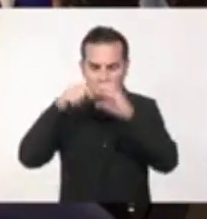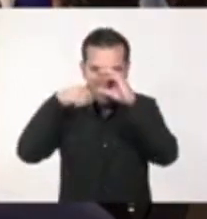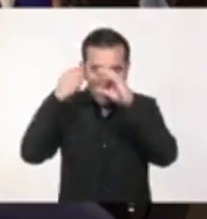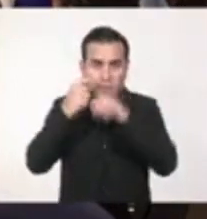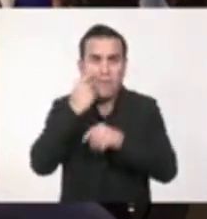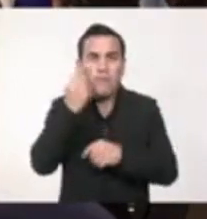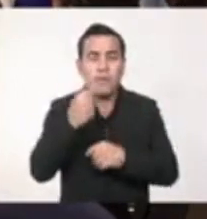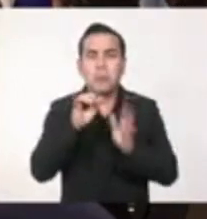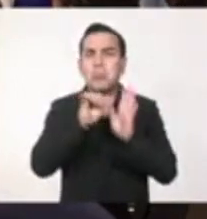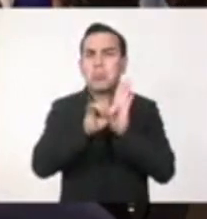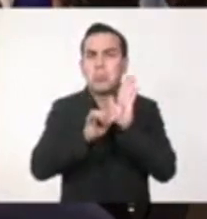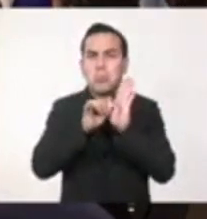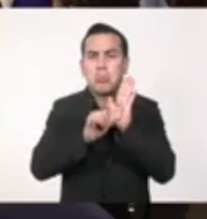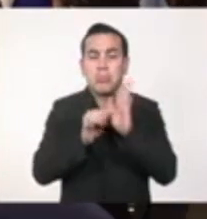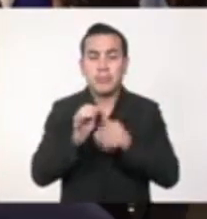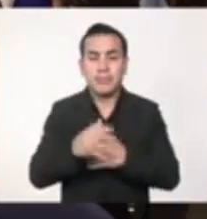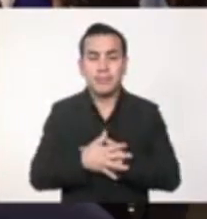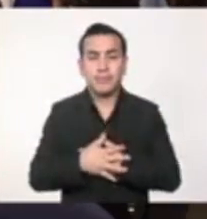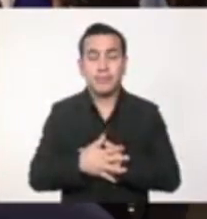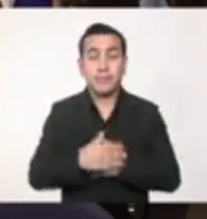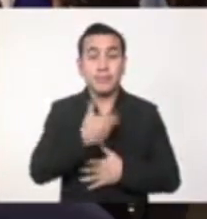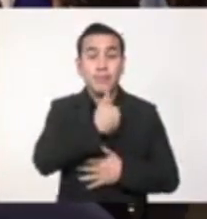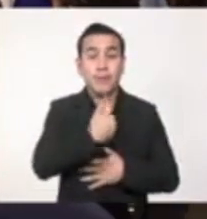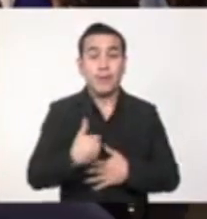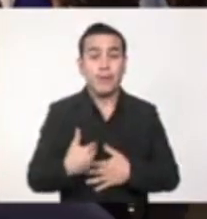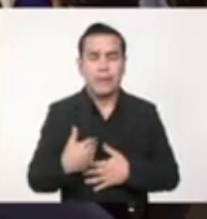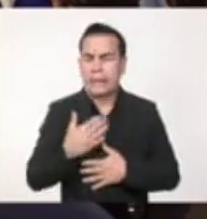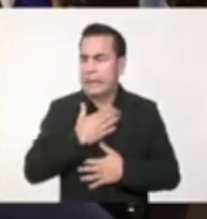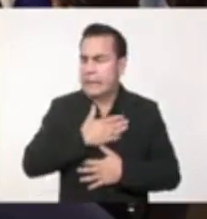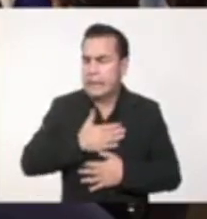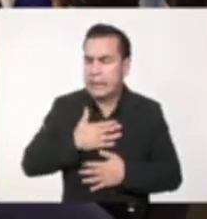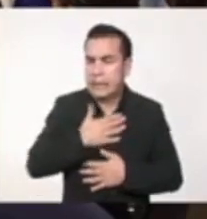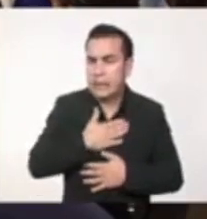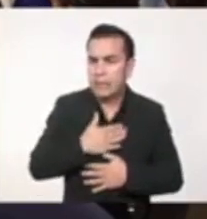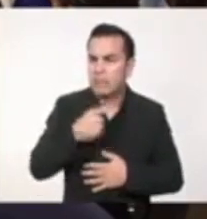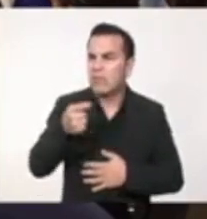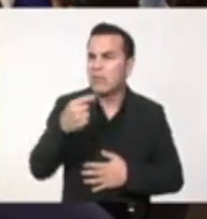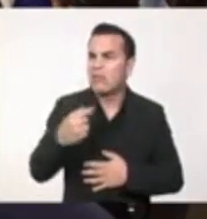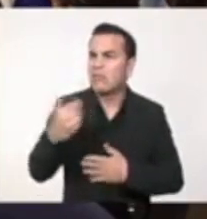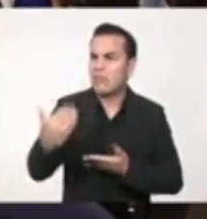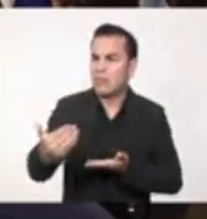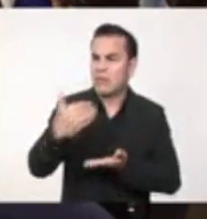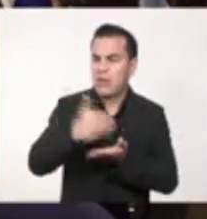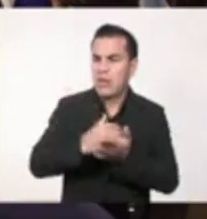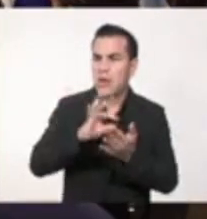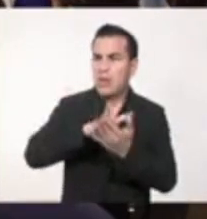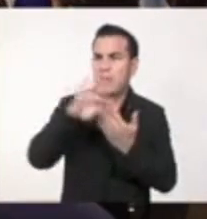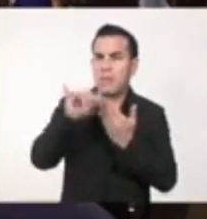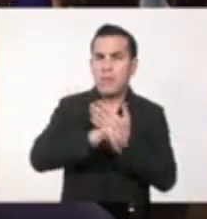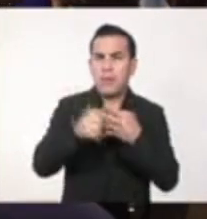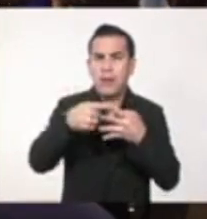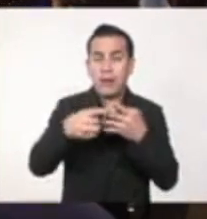Youtube. President says, excuse me, here you come with the bill and all our recommendations do not